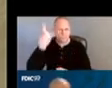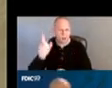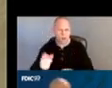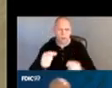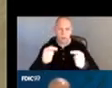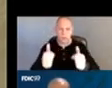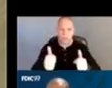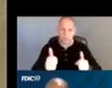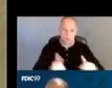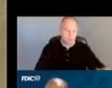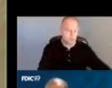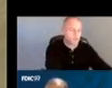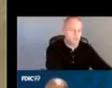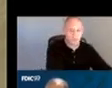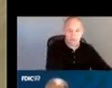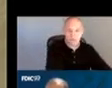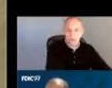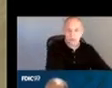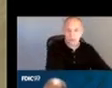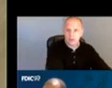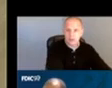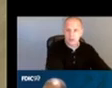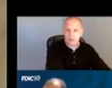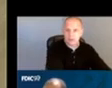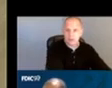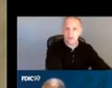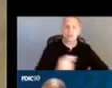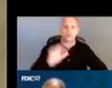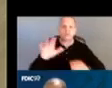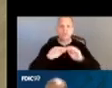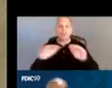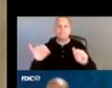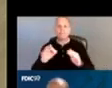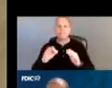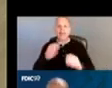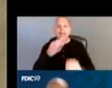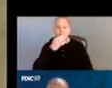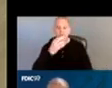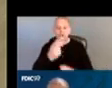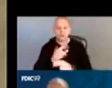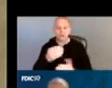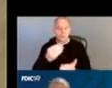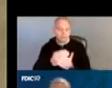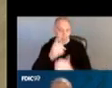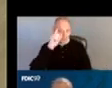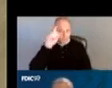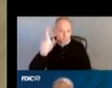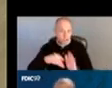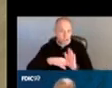is your level of expertise using the Money Smart curriculum and resources. Are you a